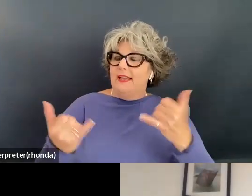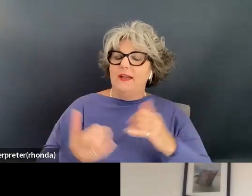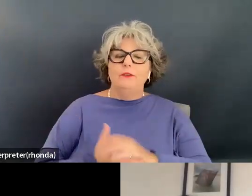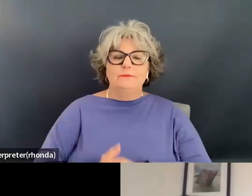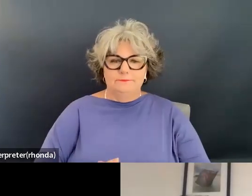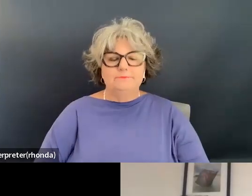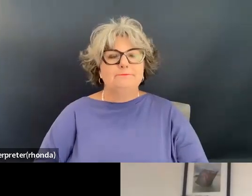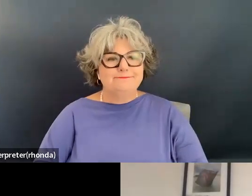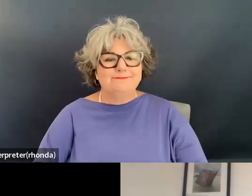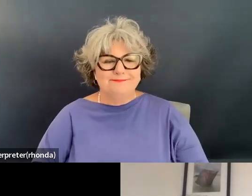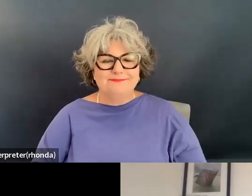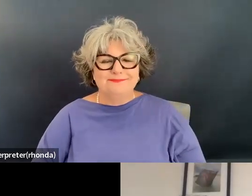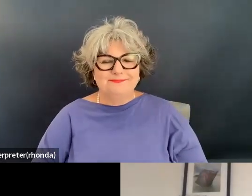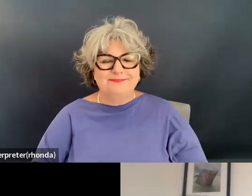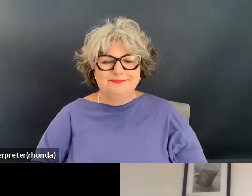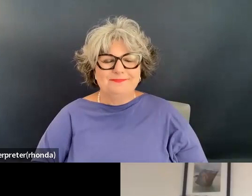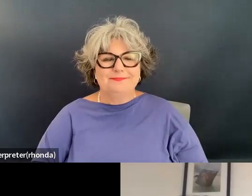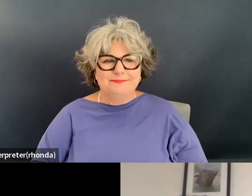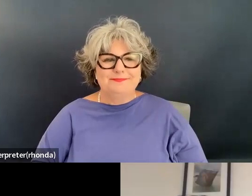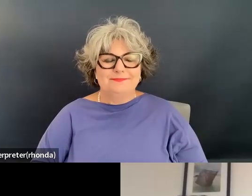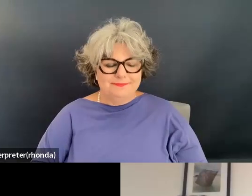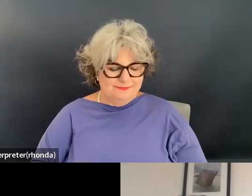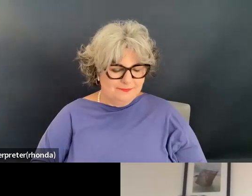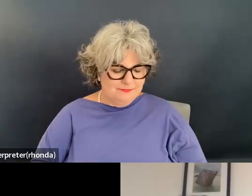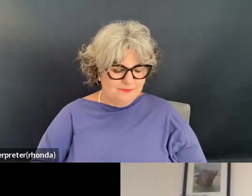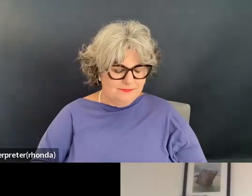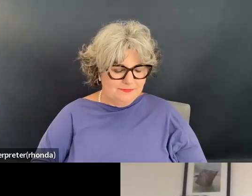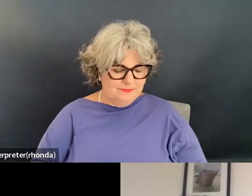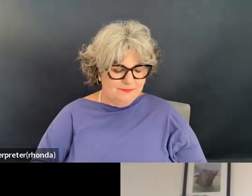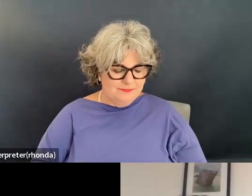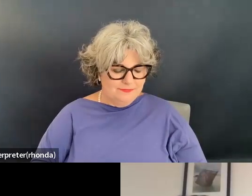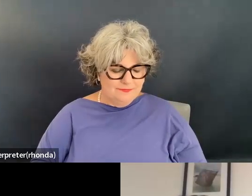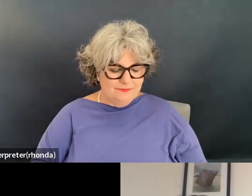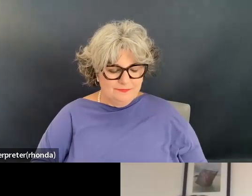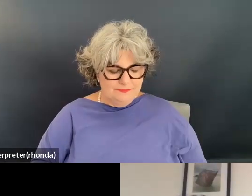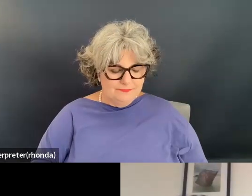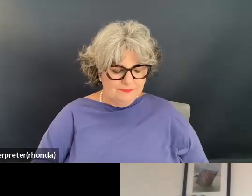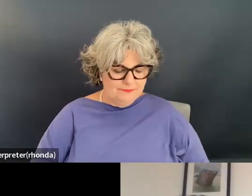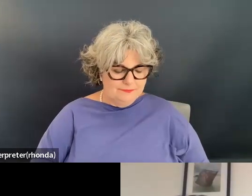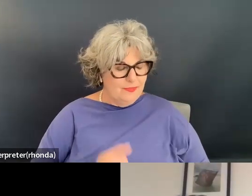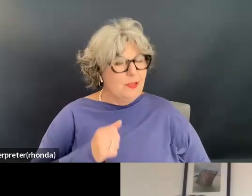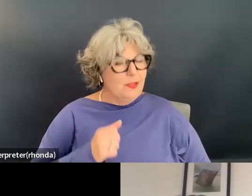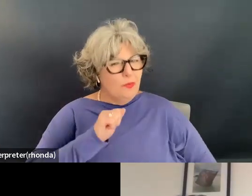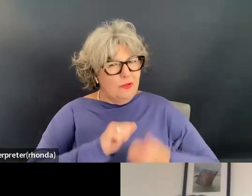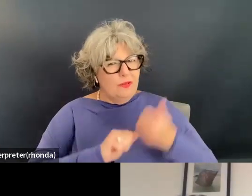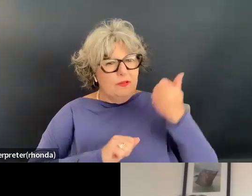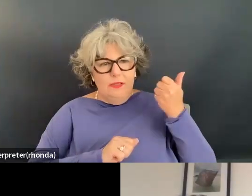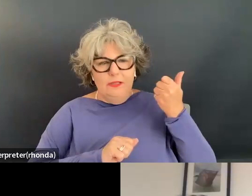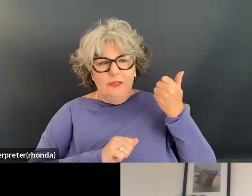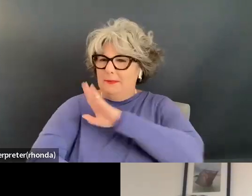Yeah, and how it should be, basically. Yes. Well one of the most powerful scenes in the film